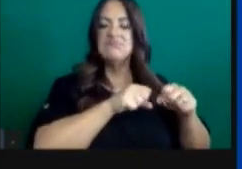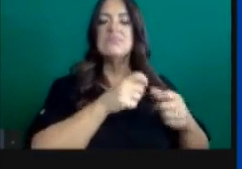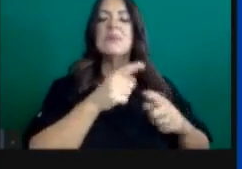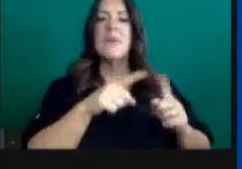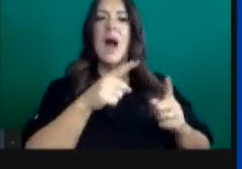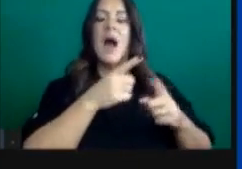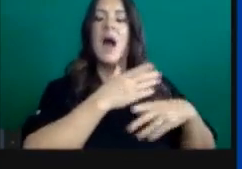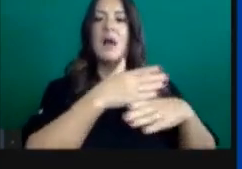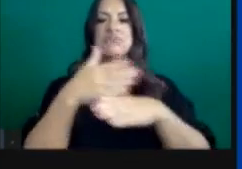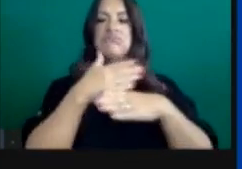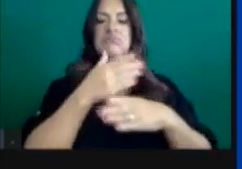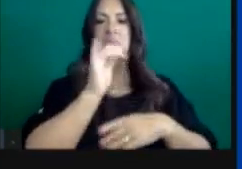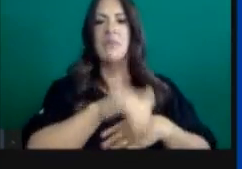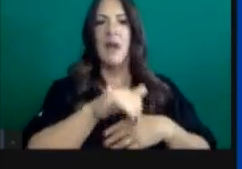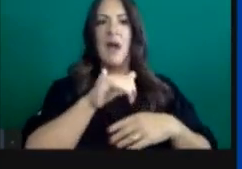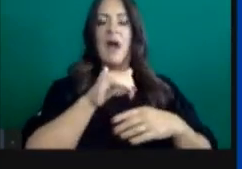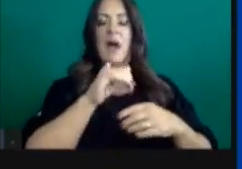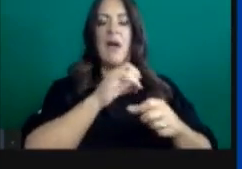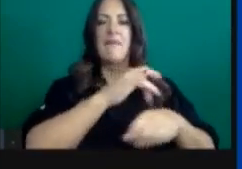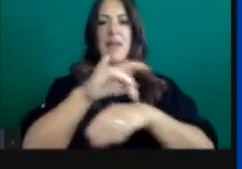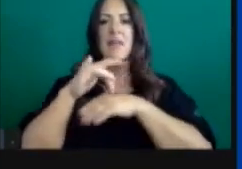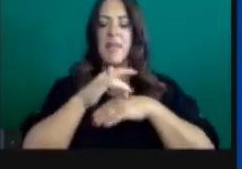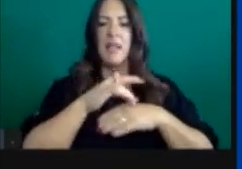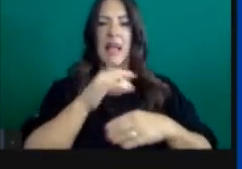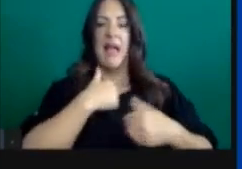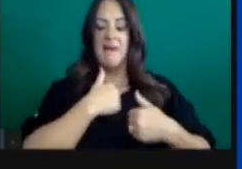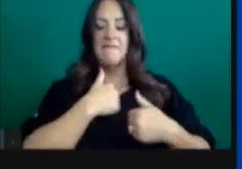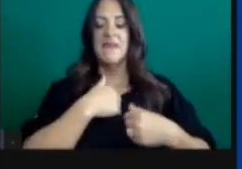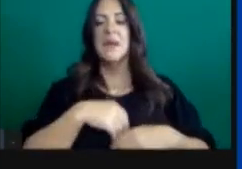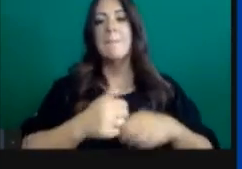WE ARE AT THE USUAL LEVEL OF CARE.